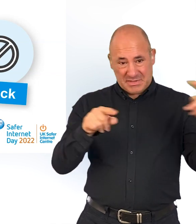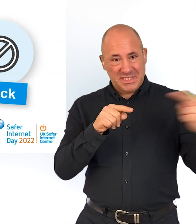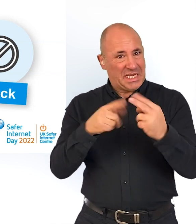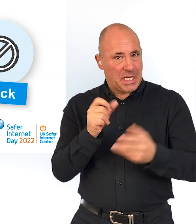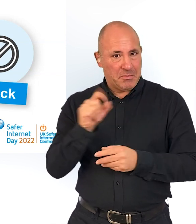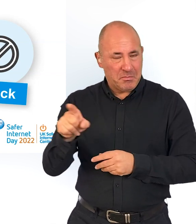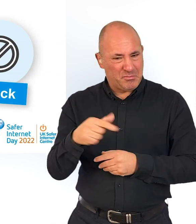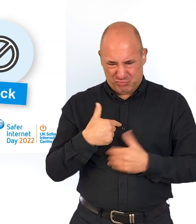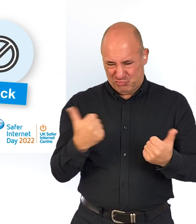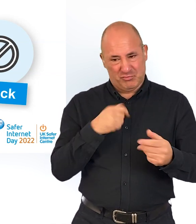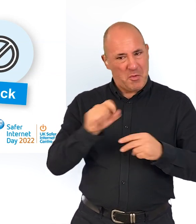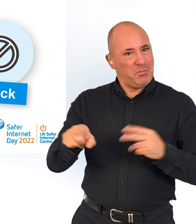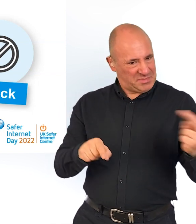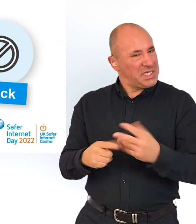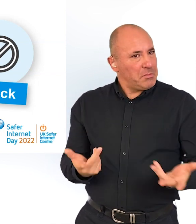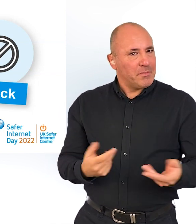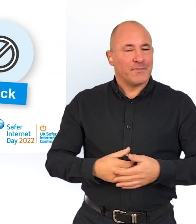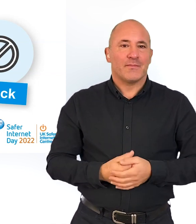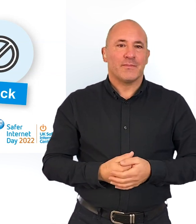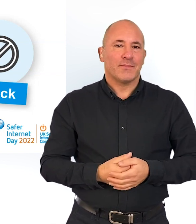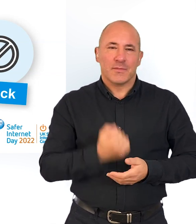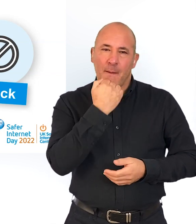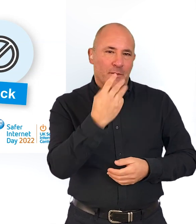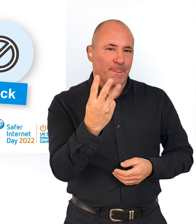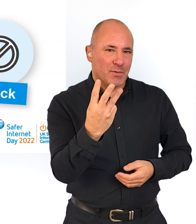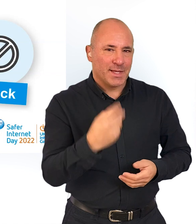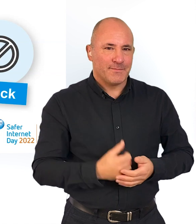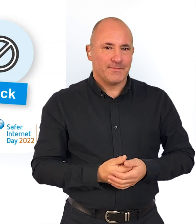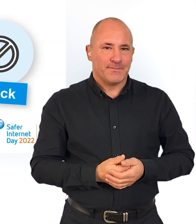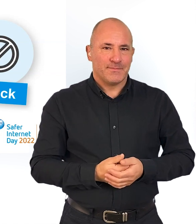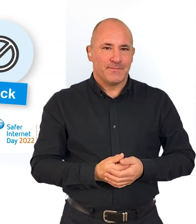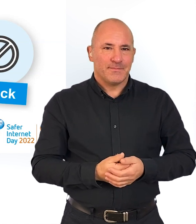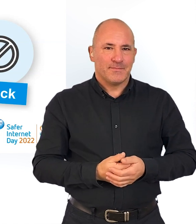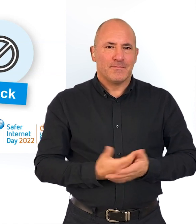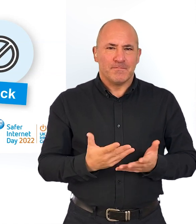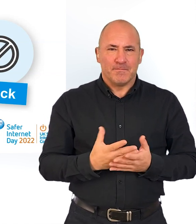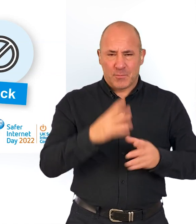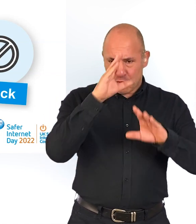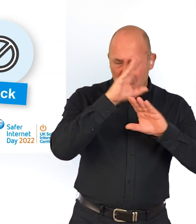if you feel comfortable to do so. Number 3. Speak up to remind people